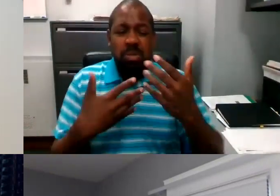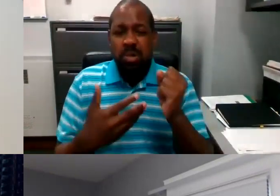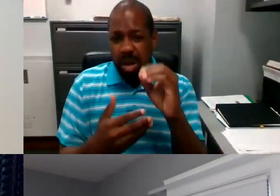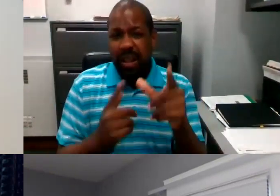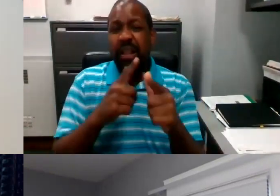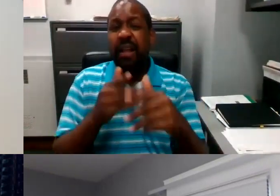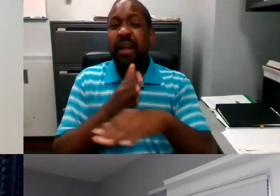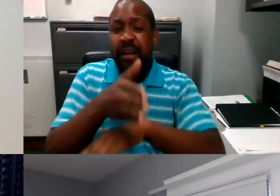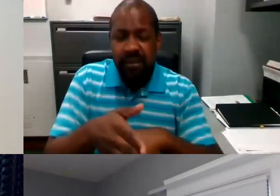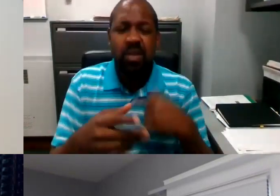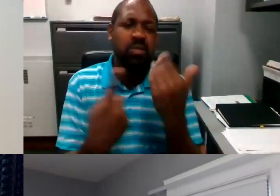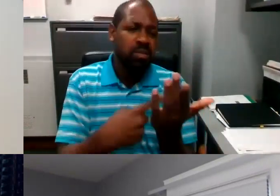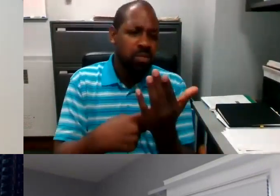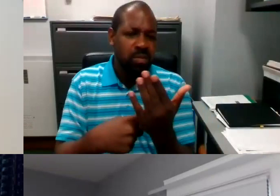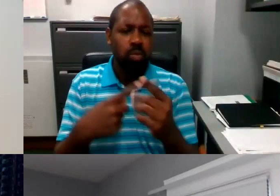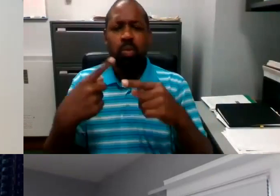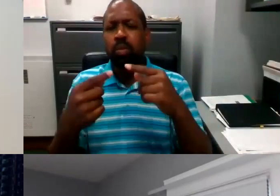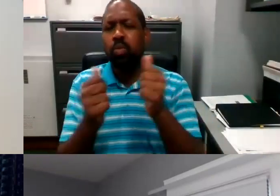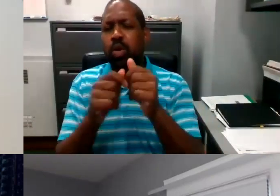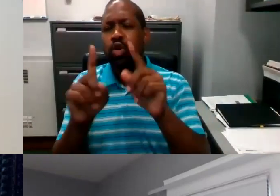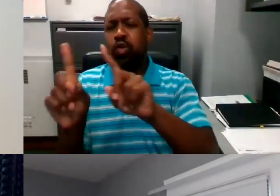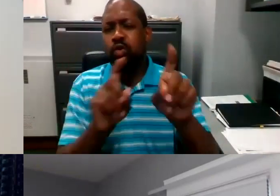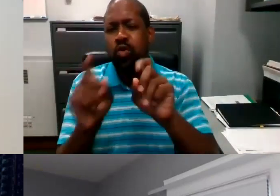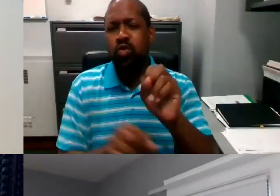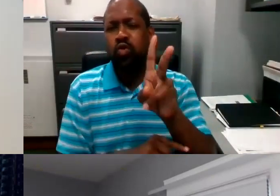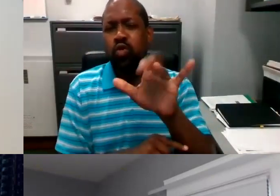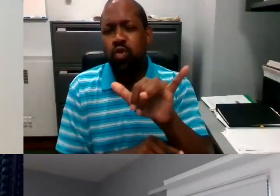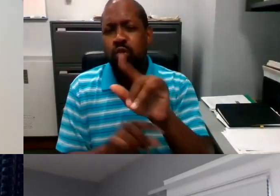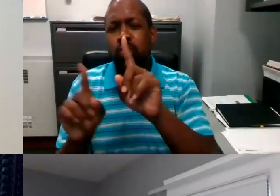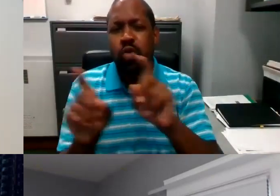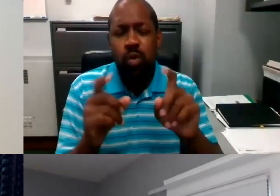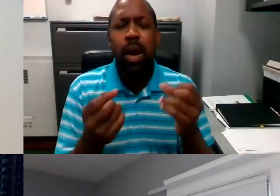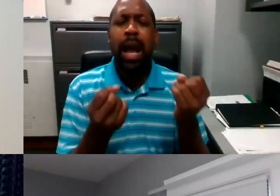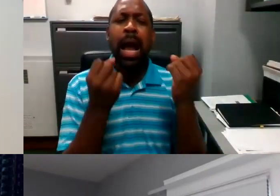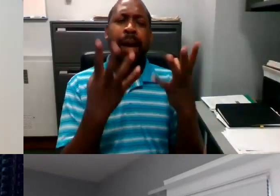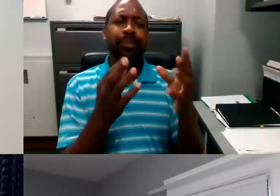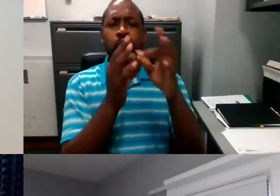OH, TO TALK ABOUT THE FUTURE INTERPRETER TRAINING PROGRAM. AND HOW THAT -- WHAT THAT MIGHT LOOK LIKE.